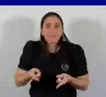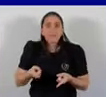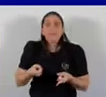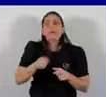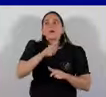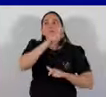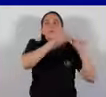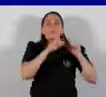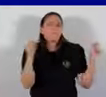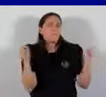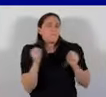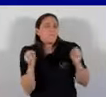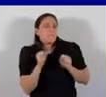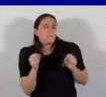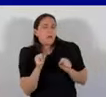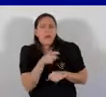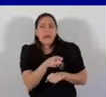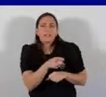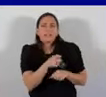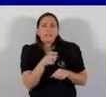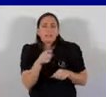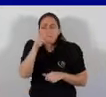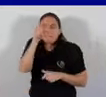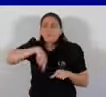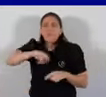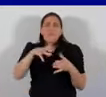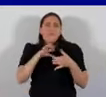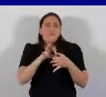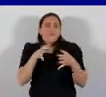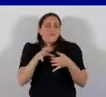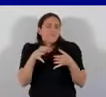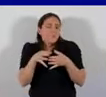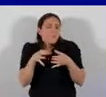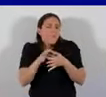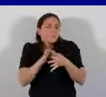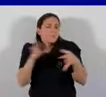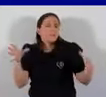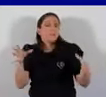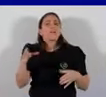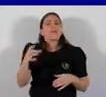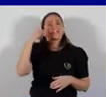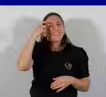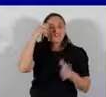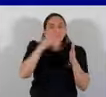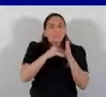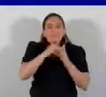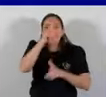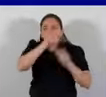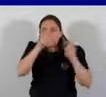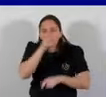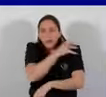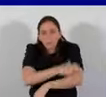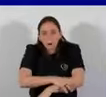And we also managed to increase the economy And in addition to all this, the cruel evil tyrants